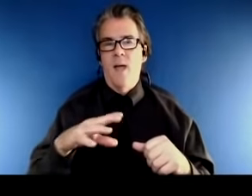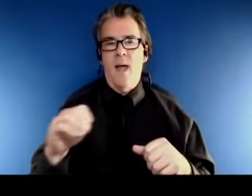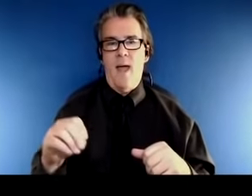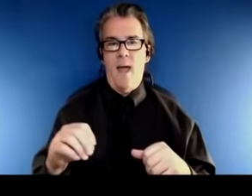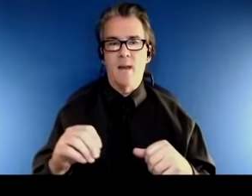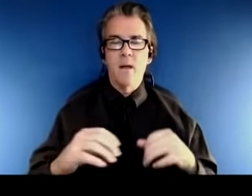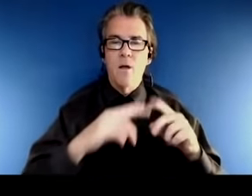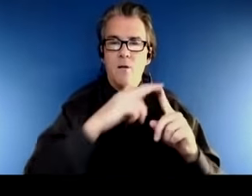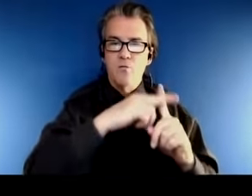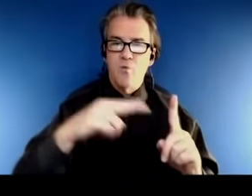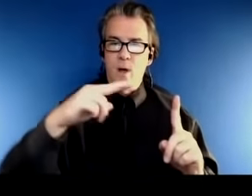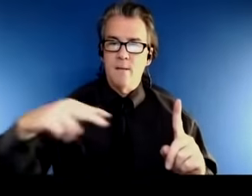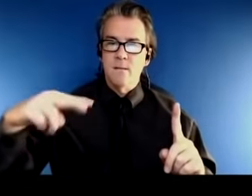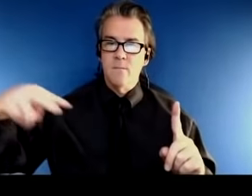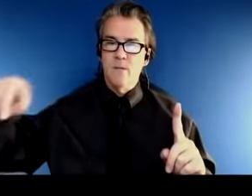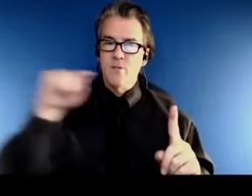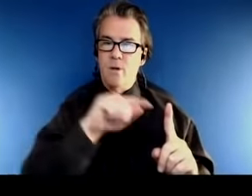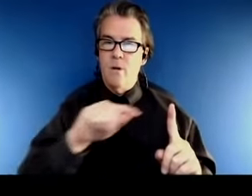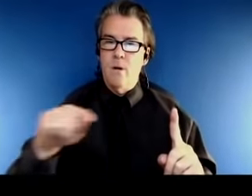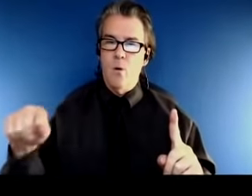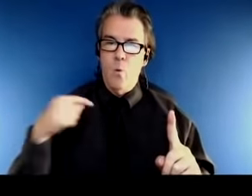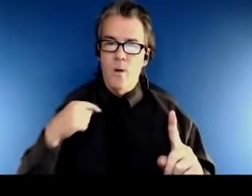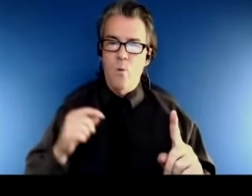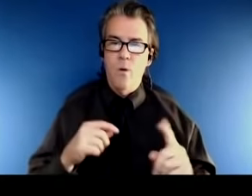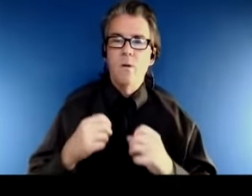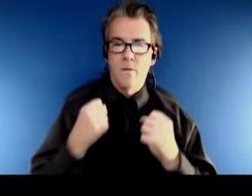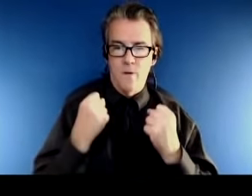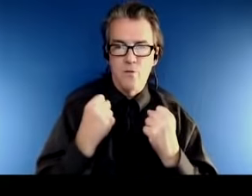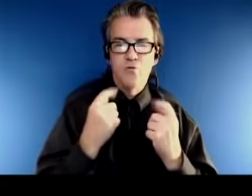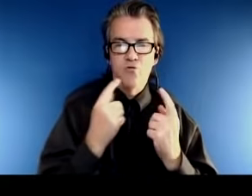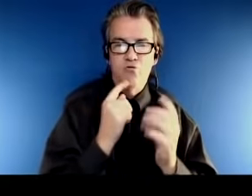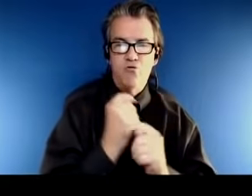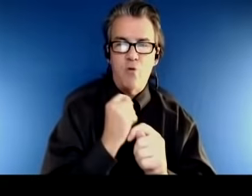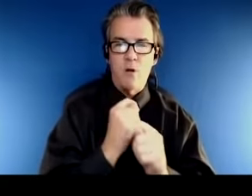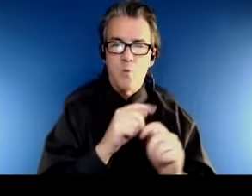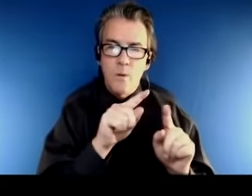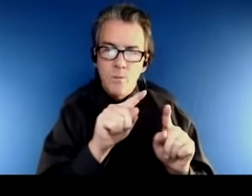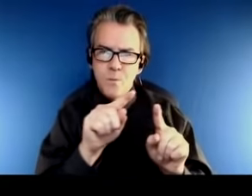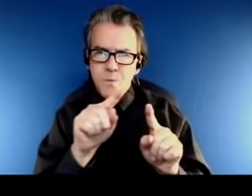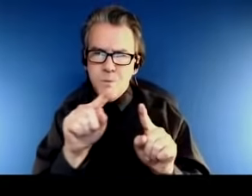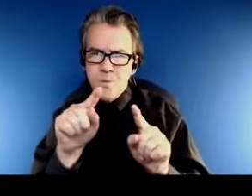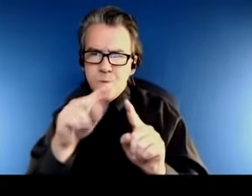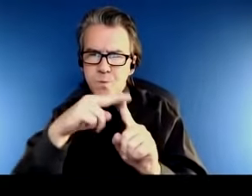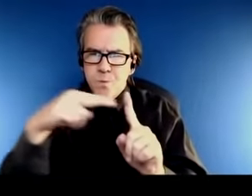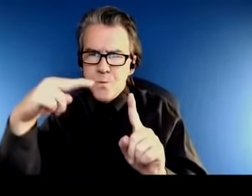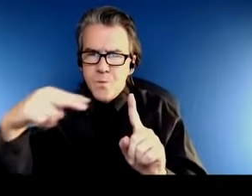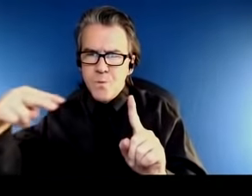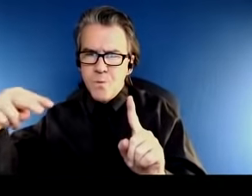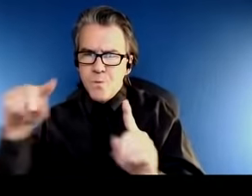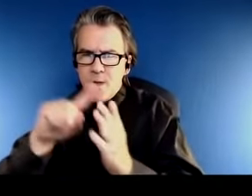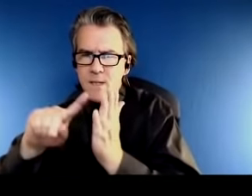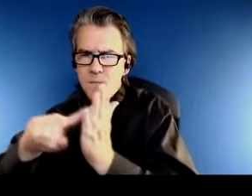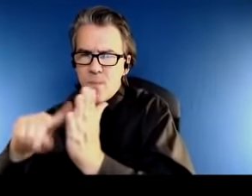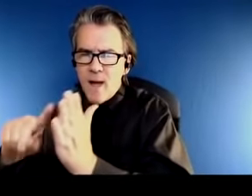And our men and women out there are patrolling, ensuring that everything is safe, and then we restore incrementally.